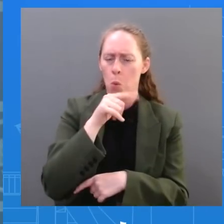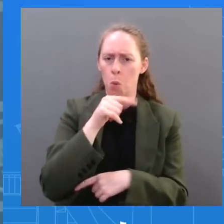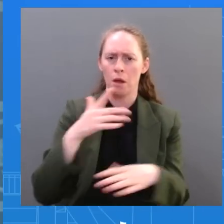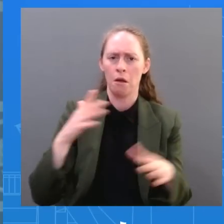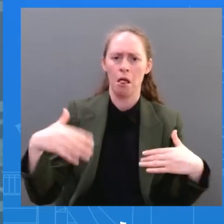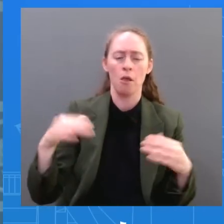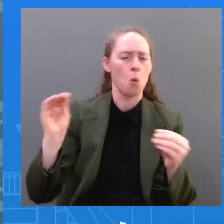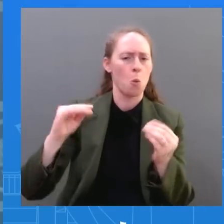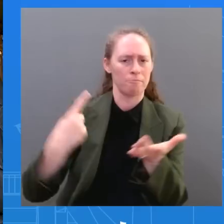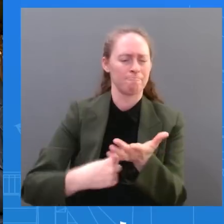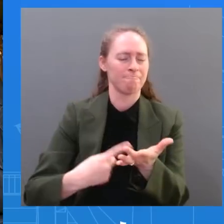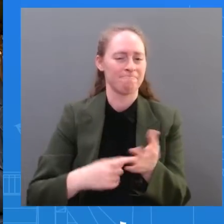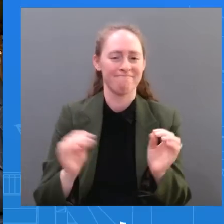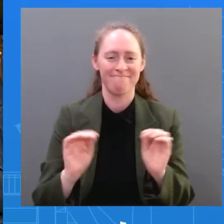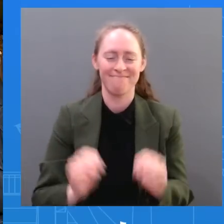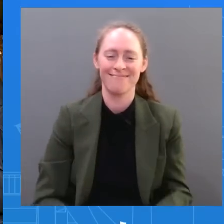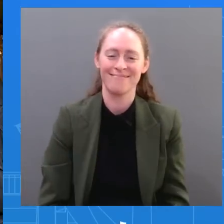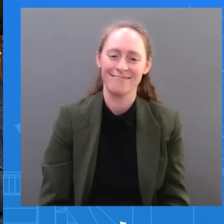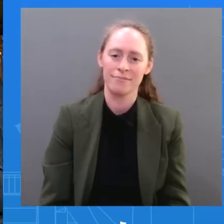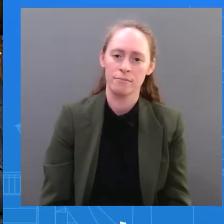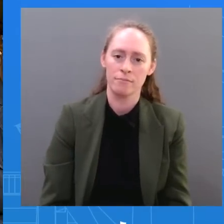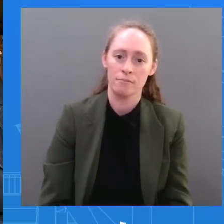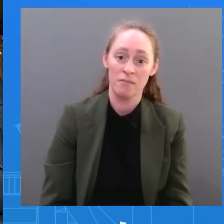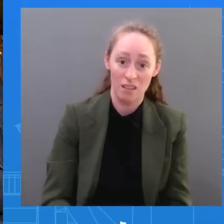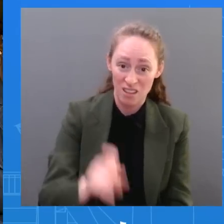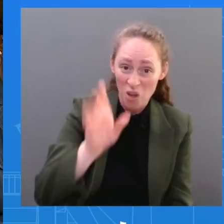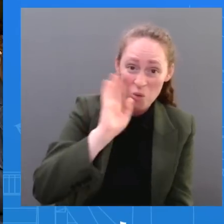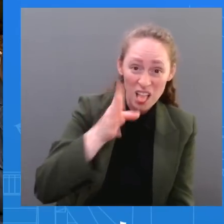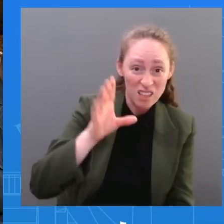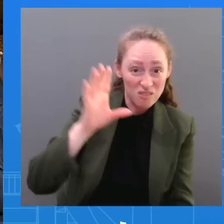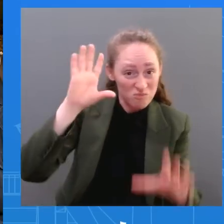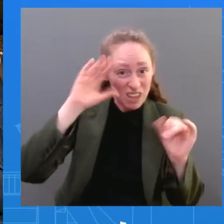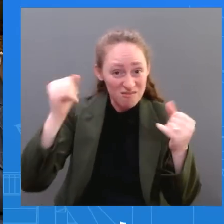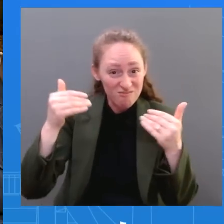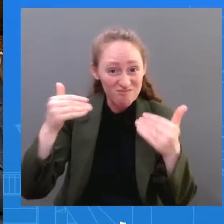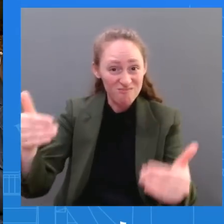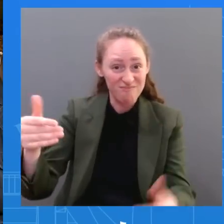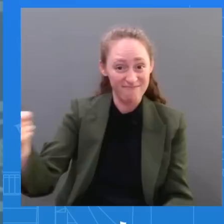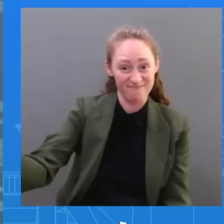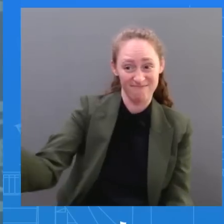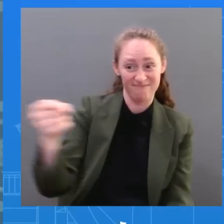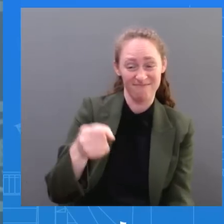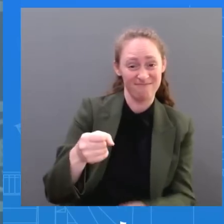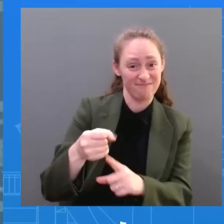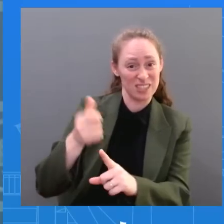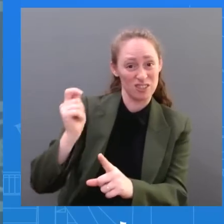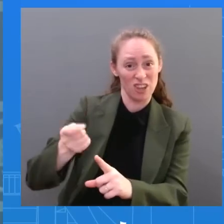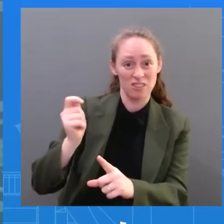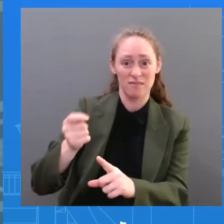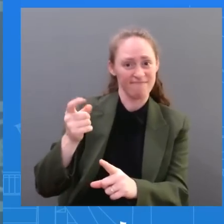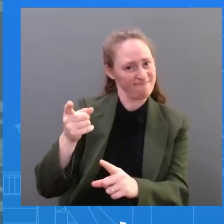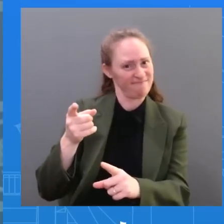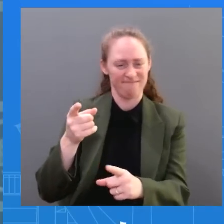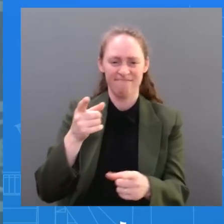The Press: Will the President ever appoint a judge who doesn't support abortion rights to the federal bench? Ms. Jean-Pierre: I mean, that's a hypothetical that I can't really speak to. I --